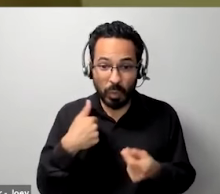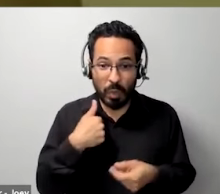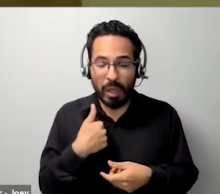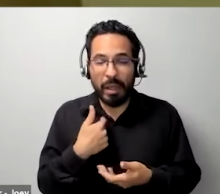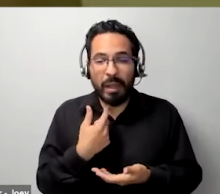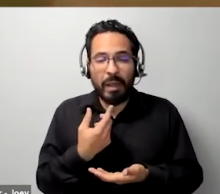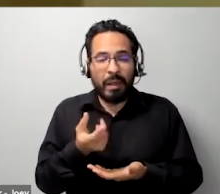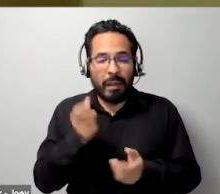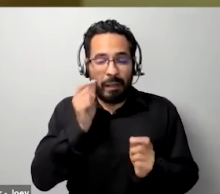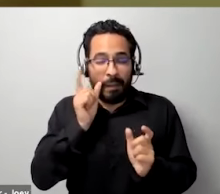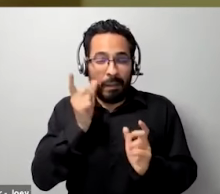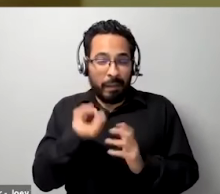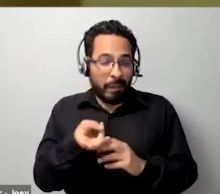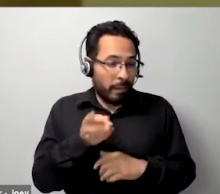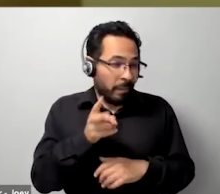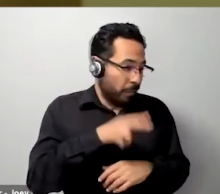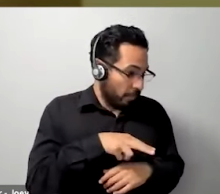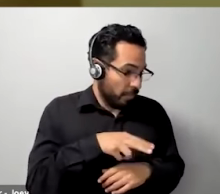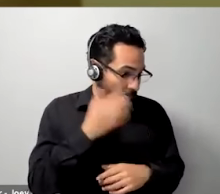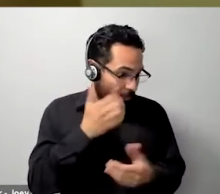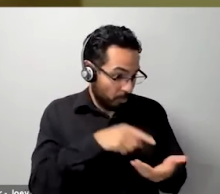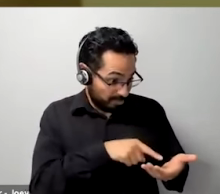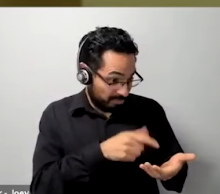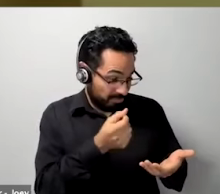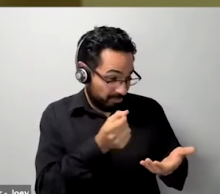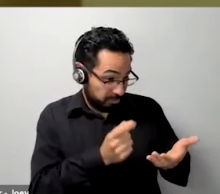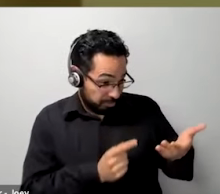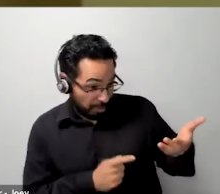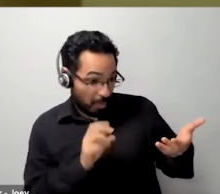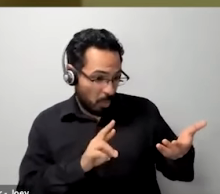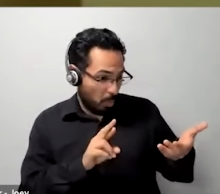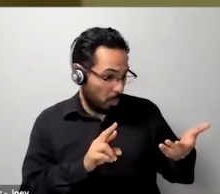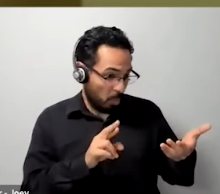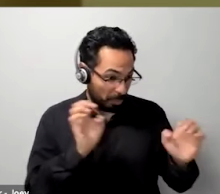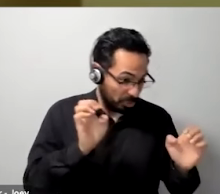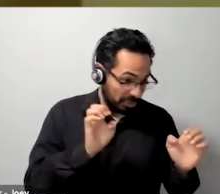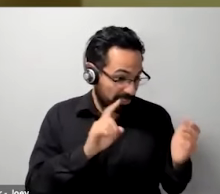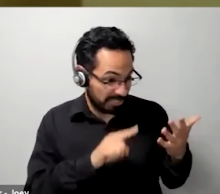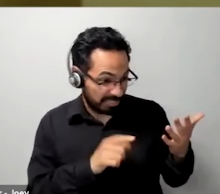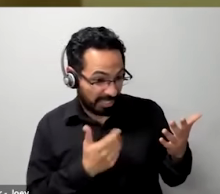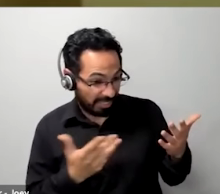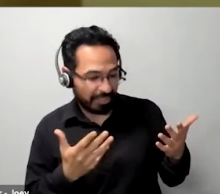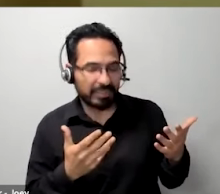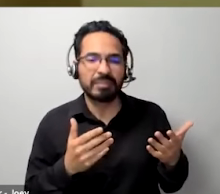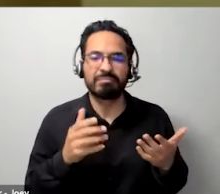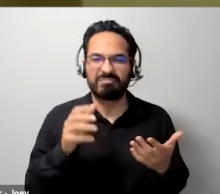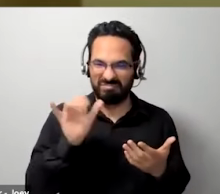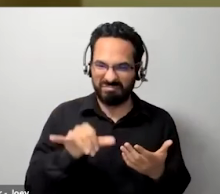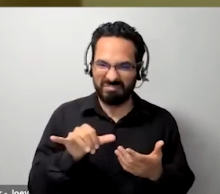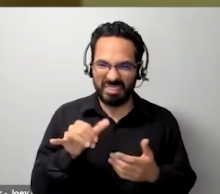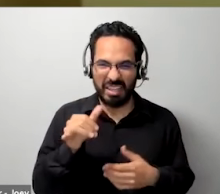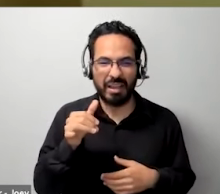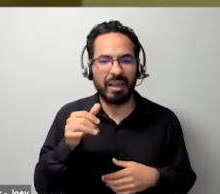and I check my phone and see, did anything blow up globally around here that I need to jump on? It's chaotic, but it's fun,